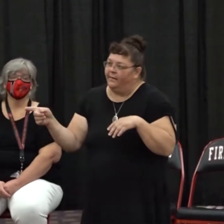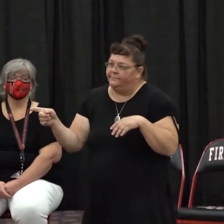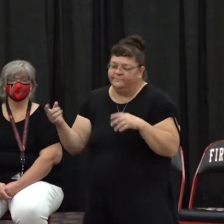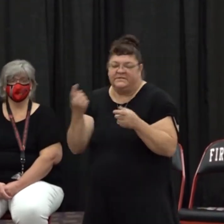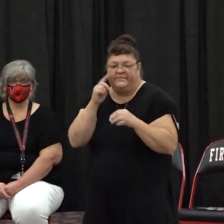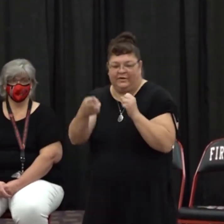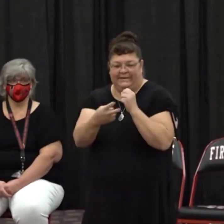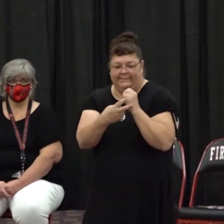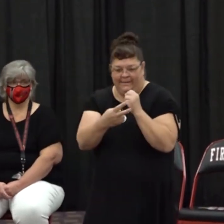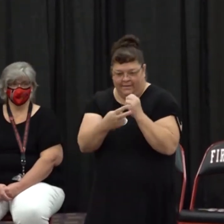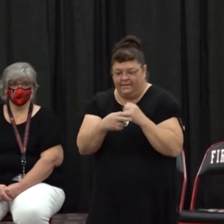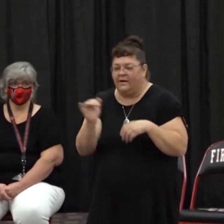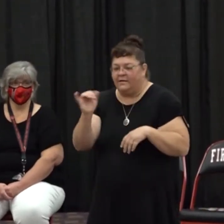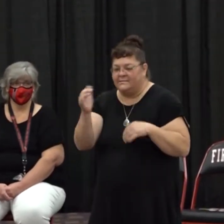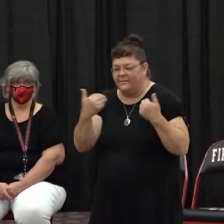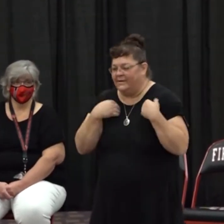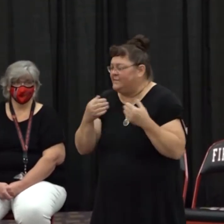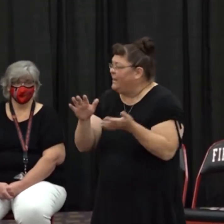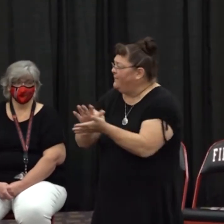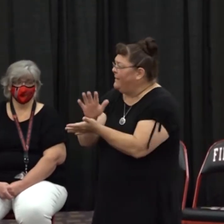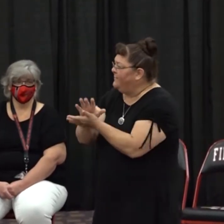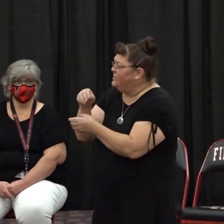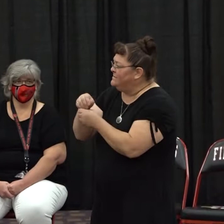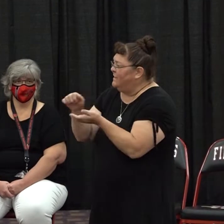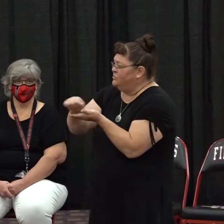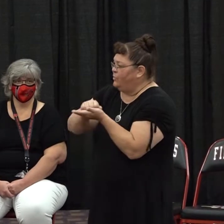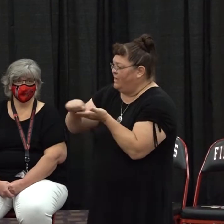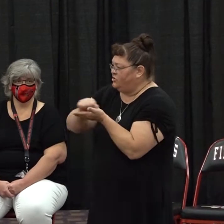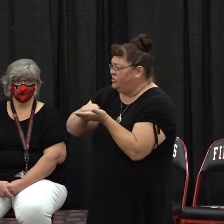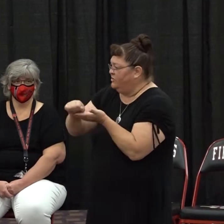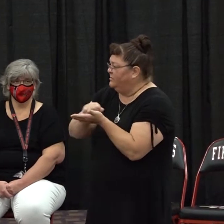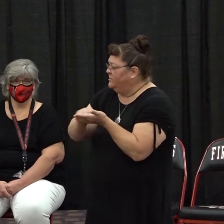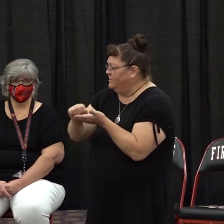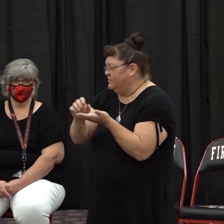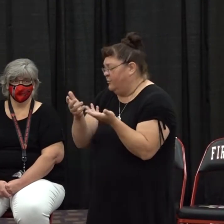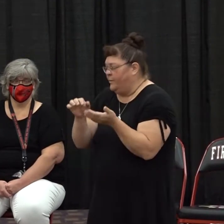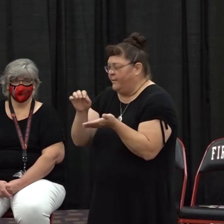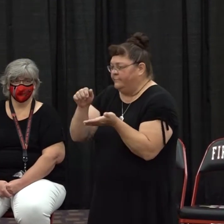And this box is for keeping - saving.